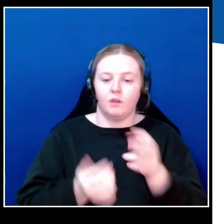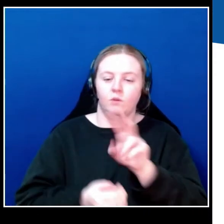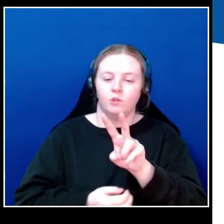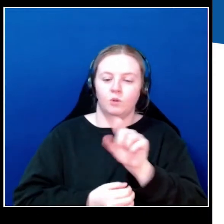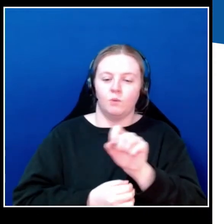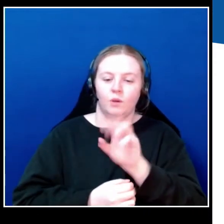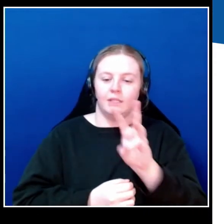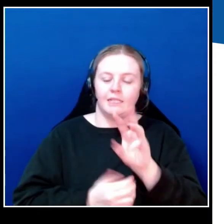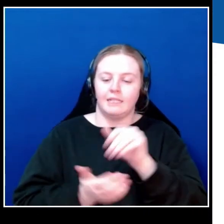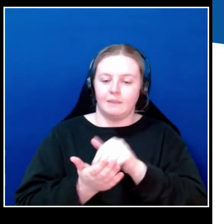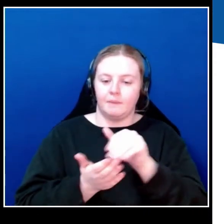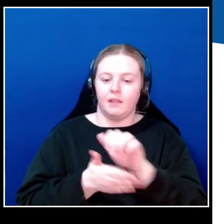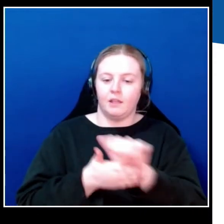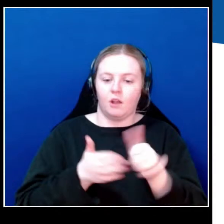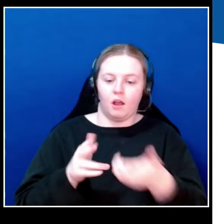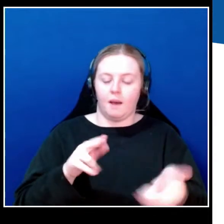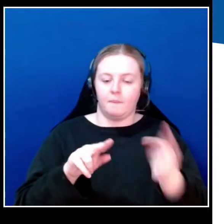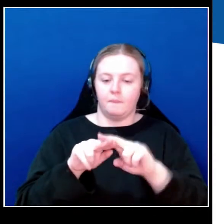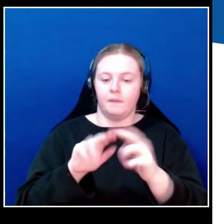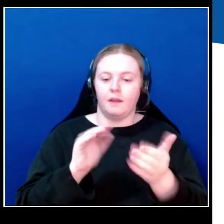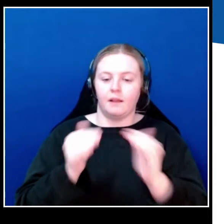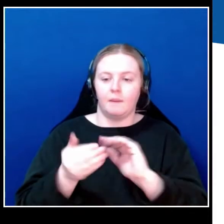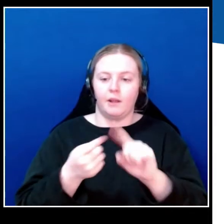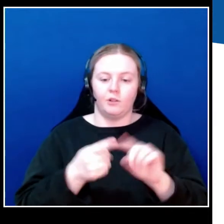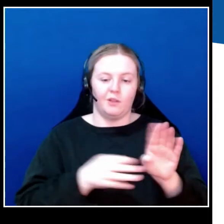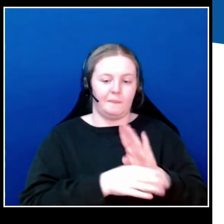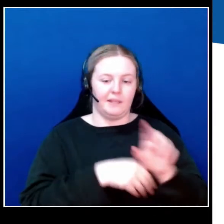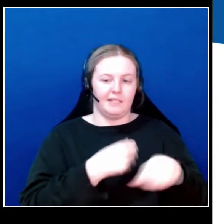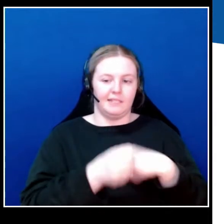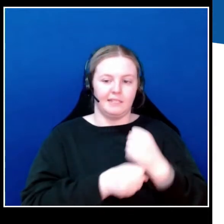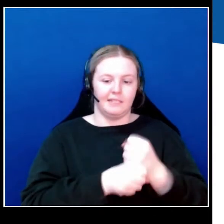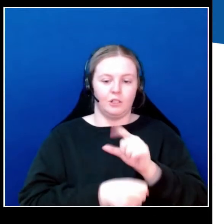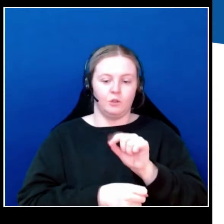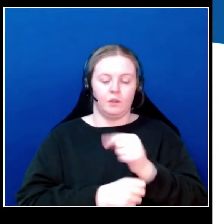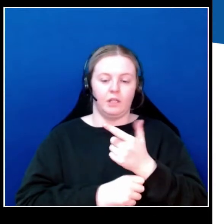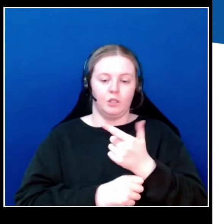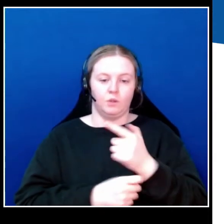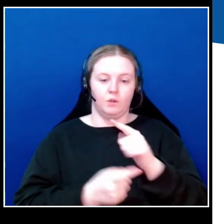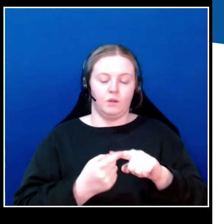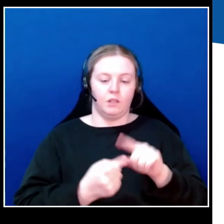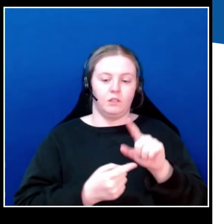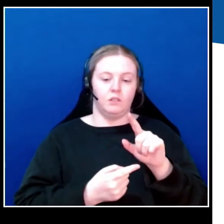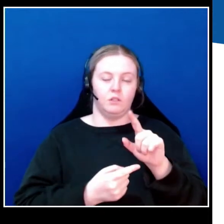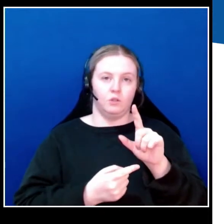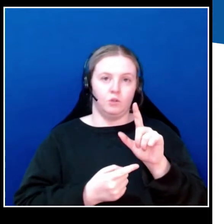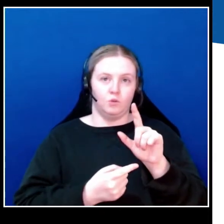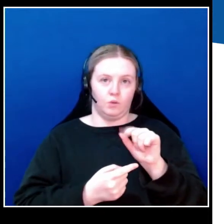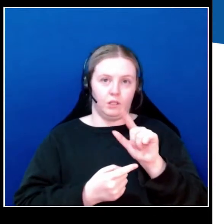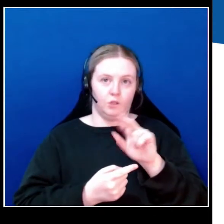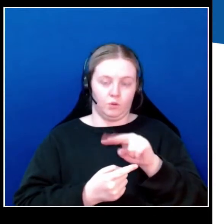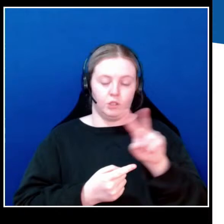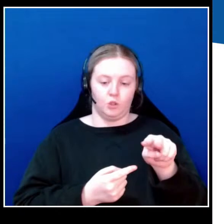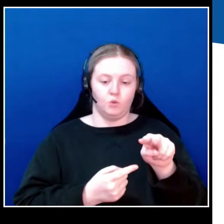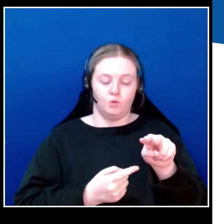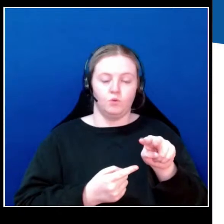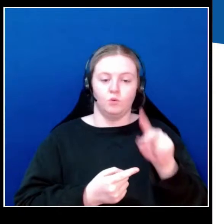to fiscal year 2021/22 as consumables costs were higher